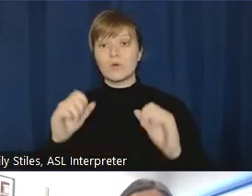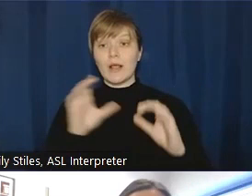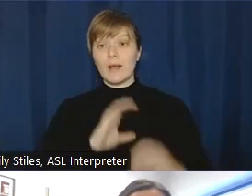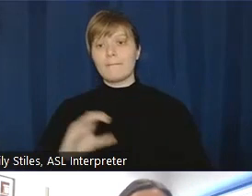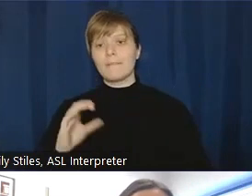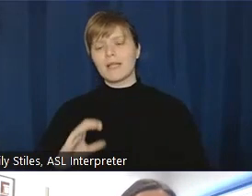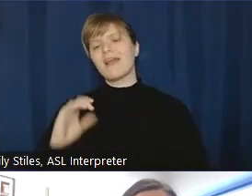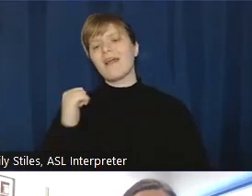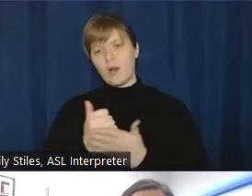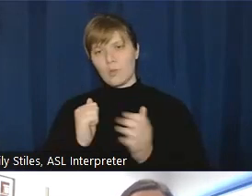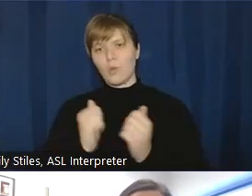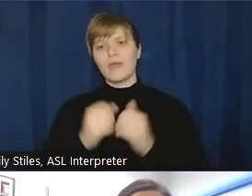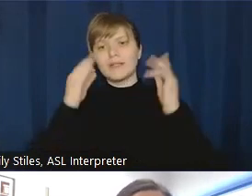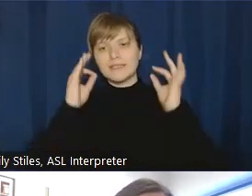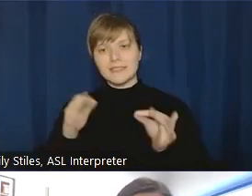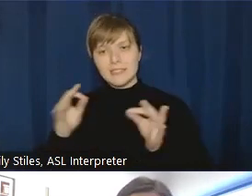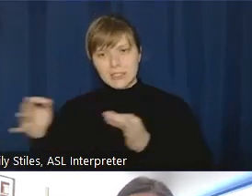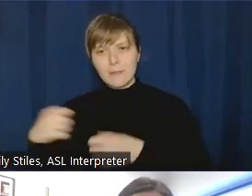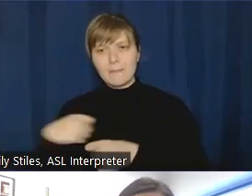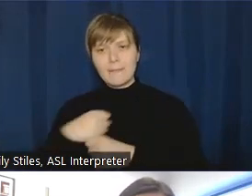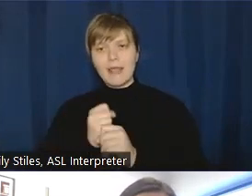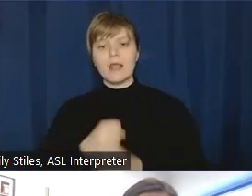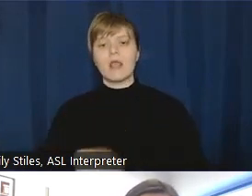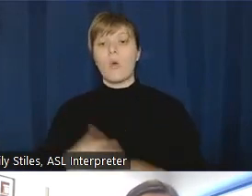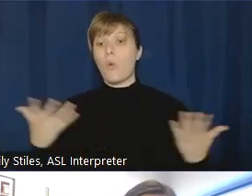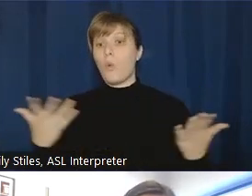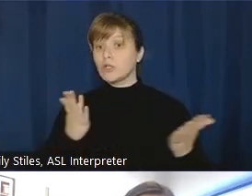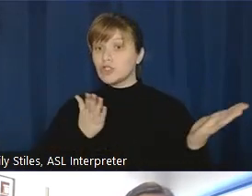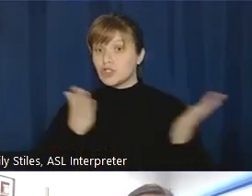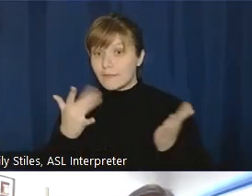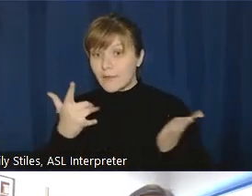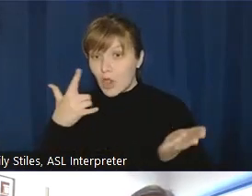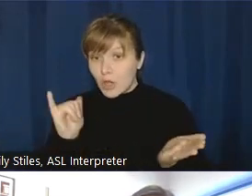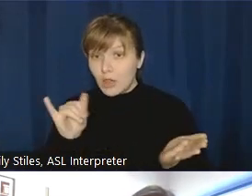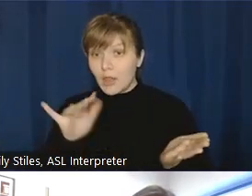figuring out what this service will look like through the whole planning process.